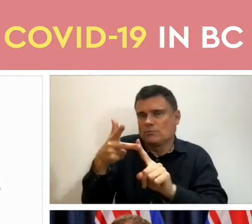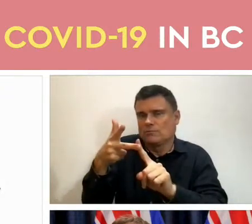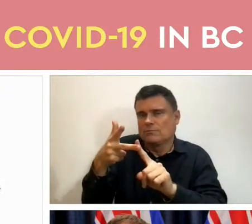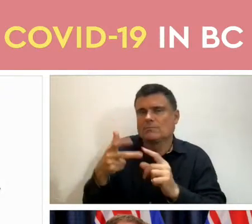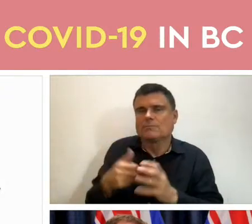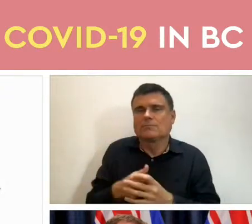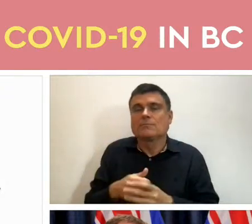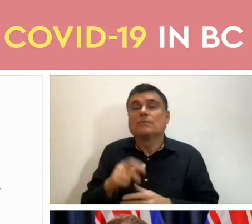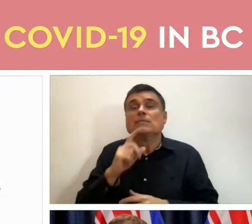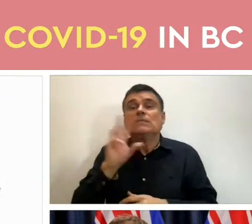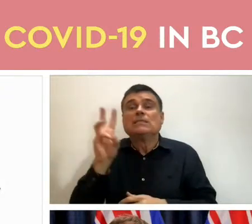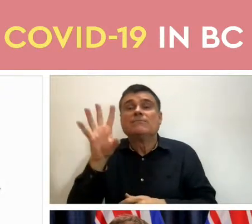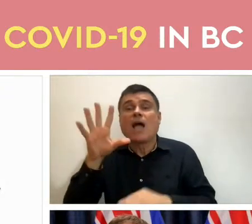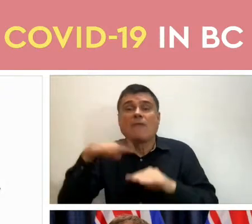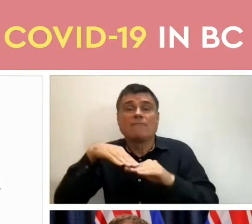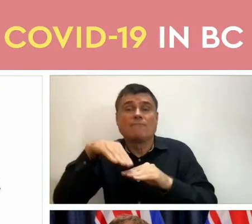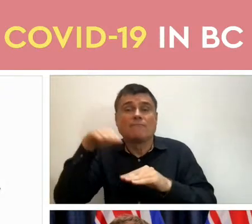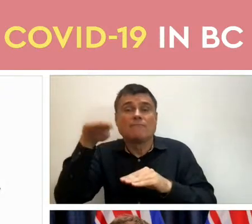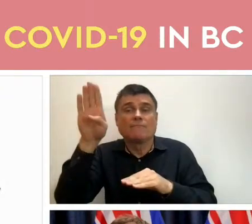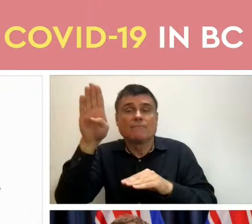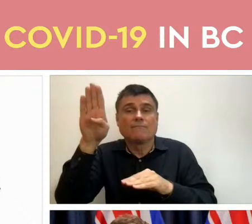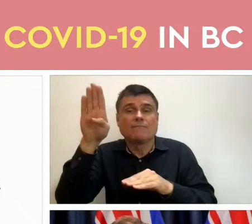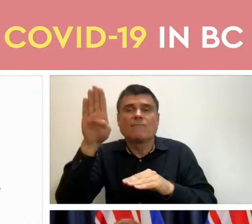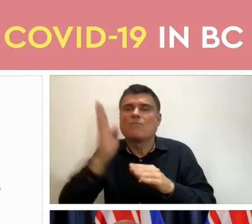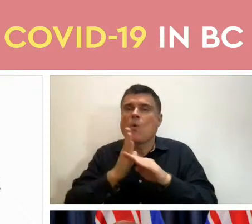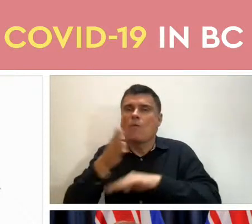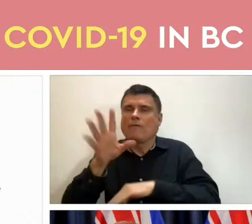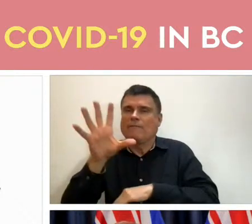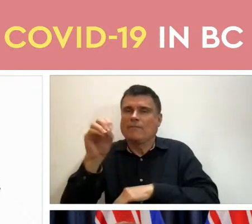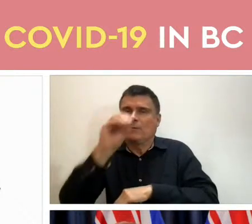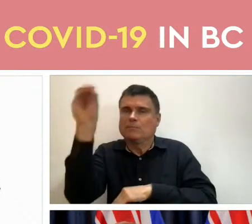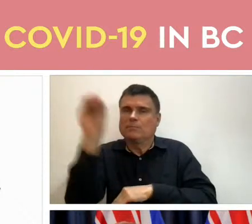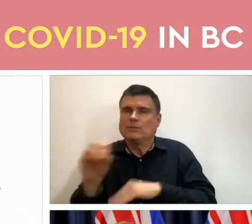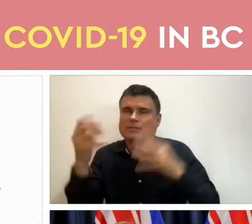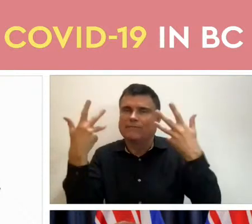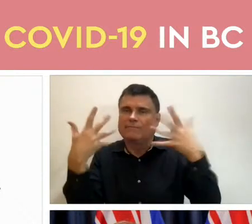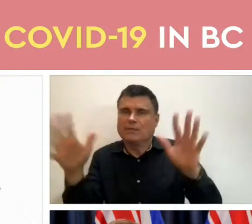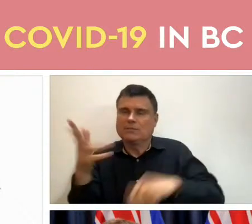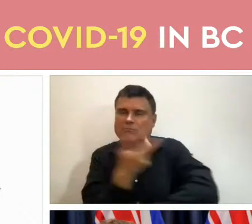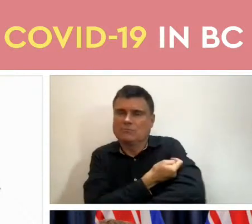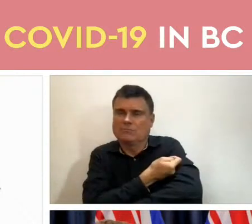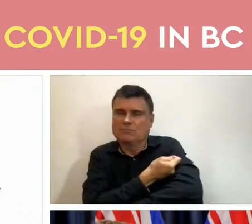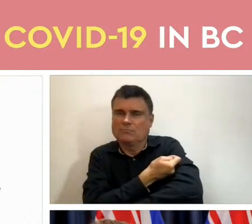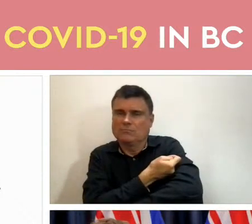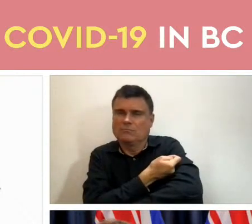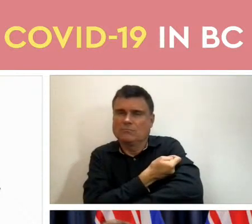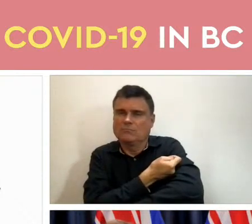received their booster doses. Not announced. Administered in arms.